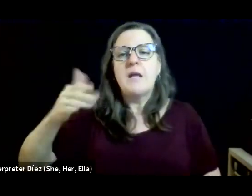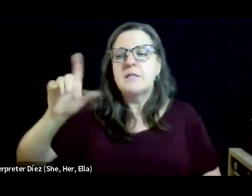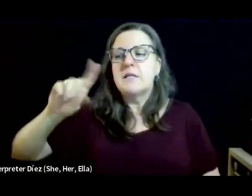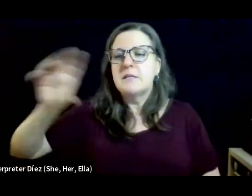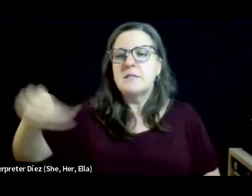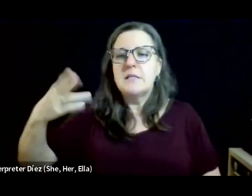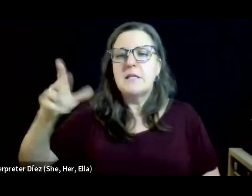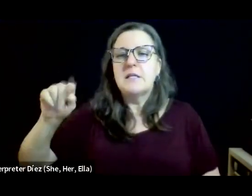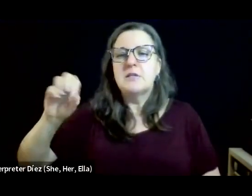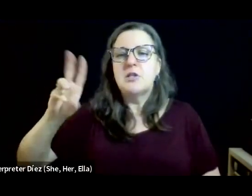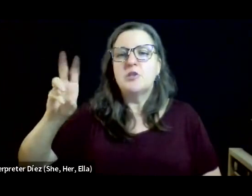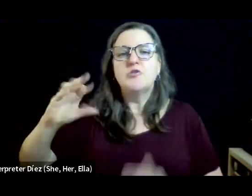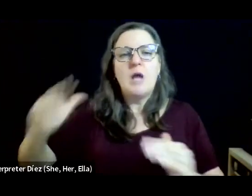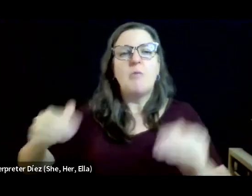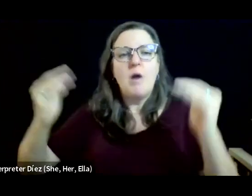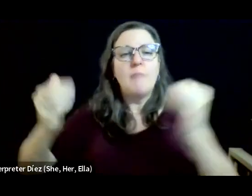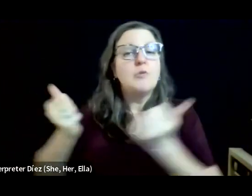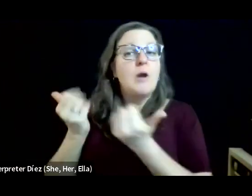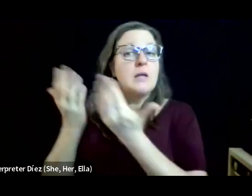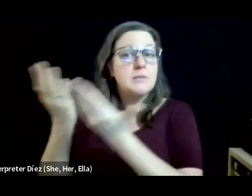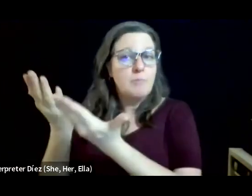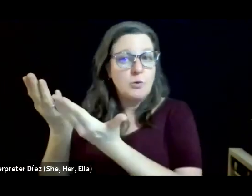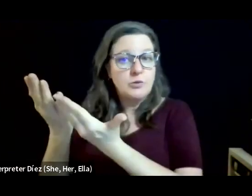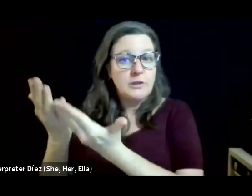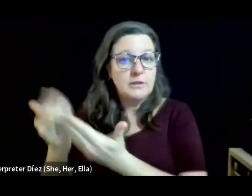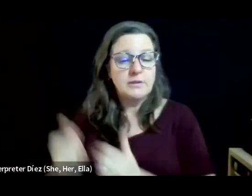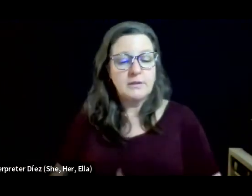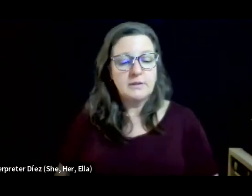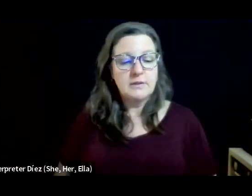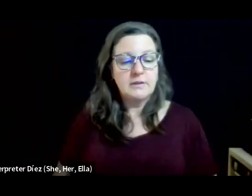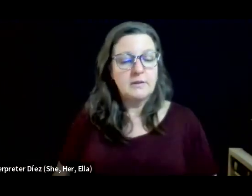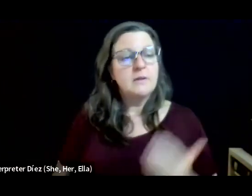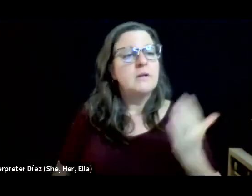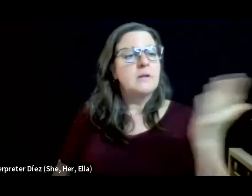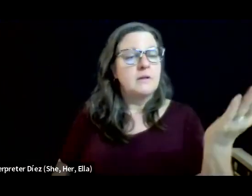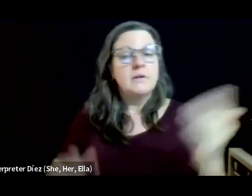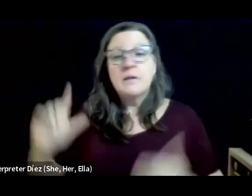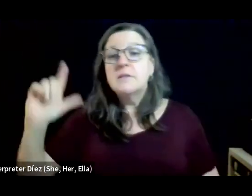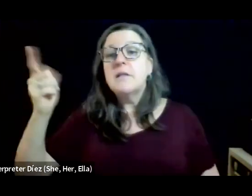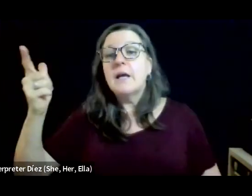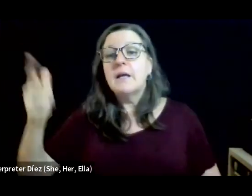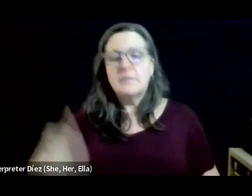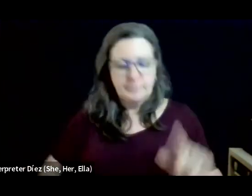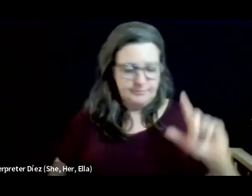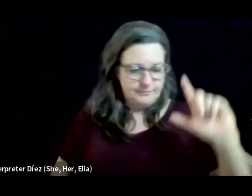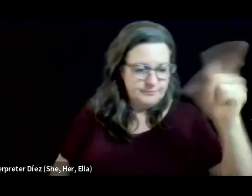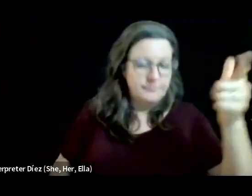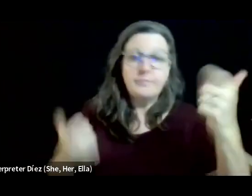Is there a motion? [So moved.] Is there a second? Second. Any discussion?